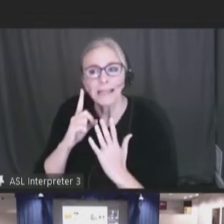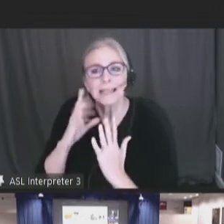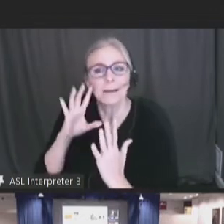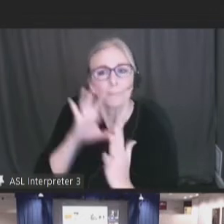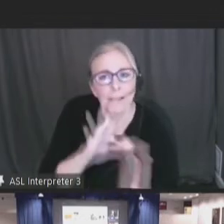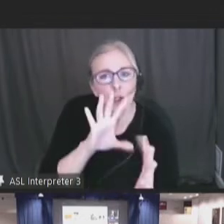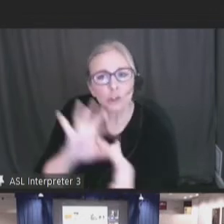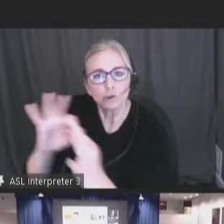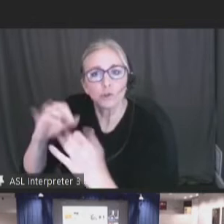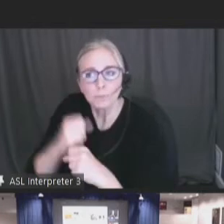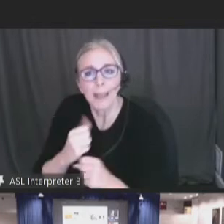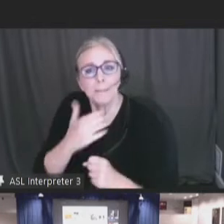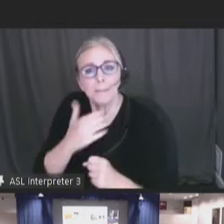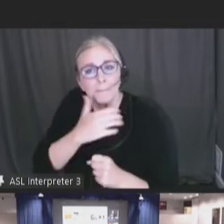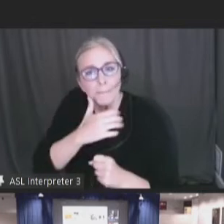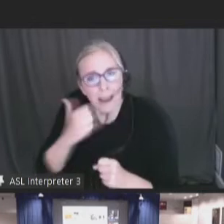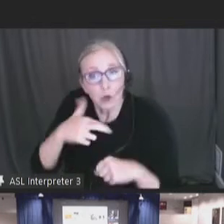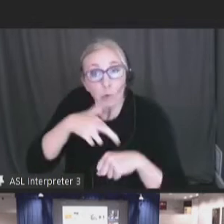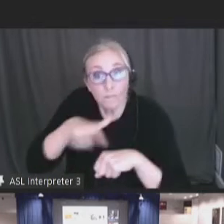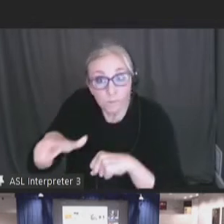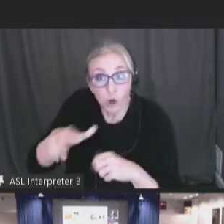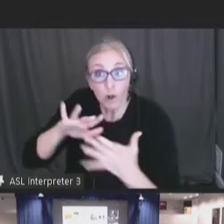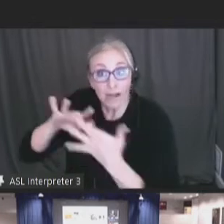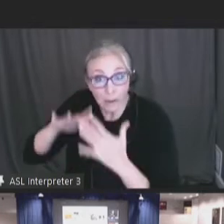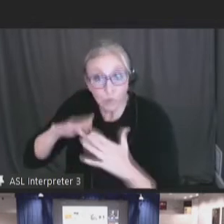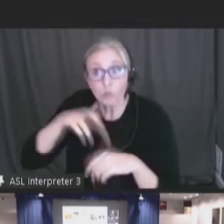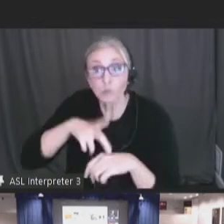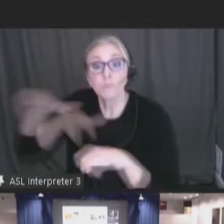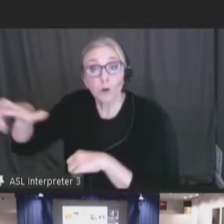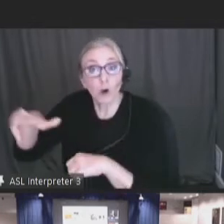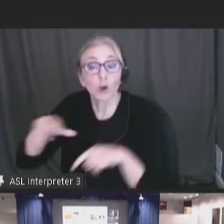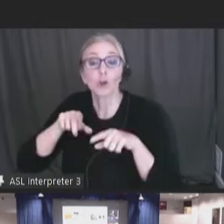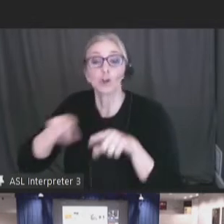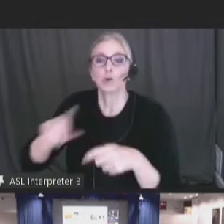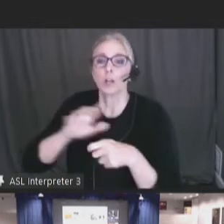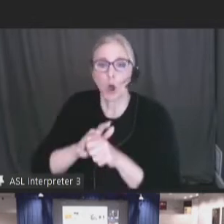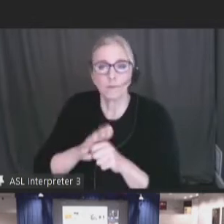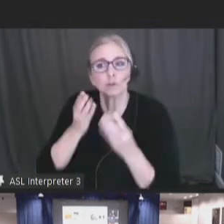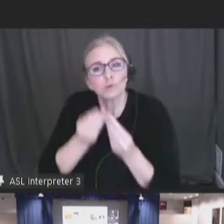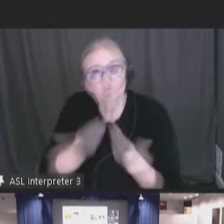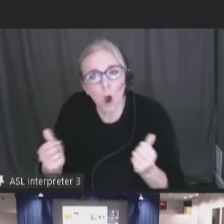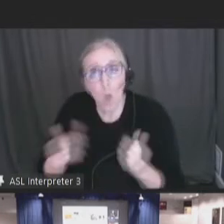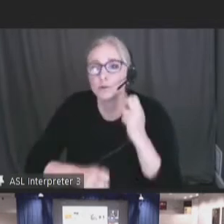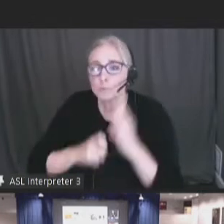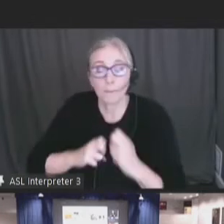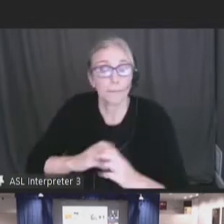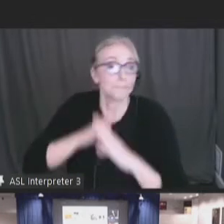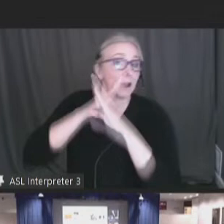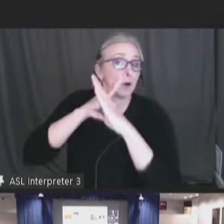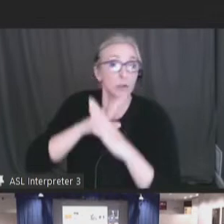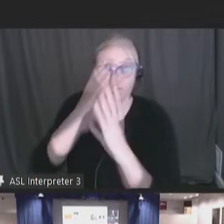create better referral networks during COVID-19 to address barriers to information and access.